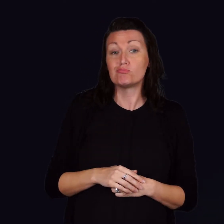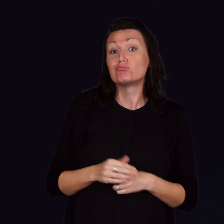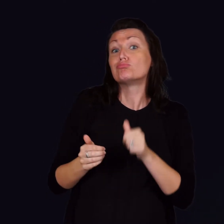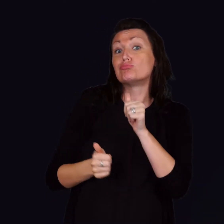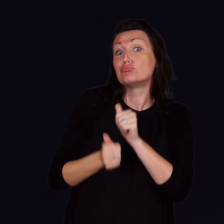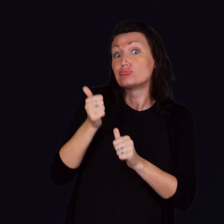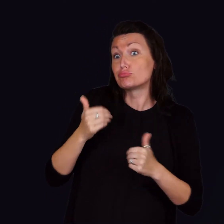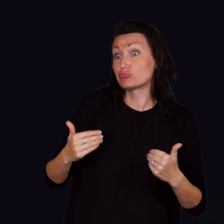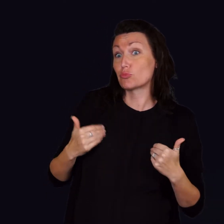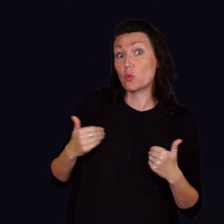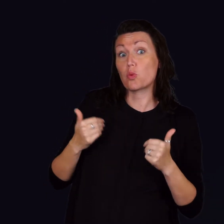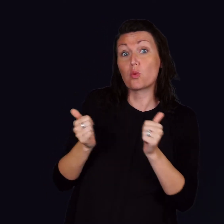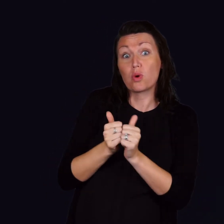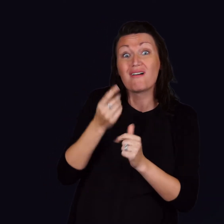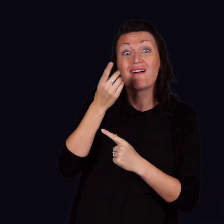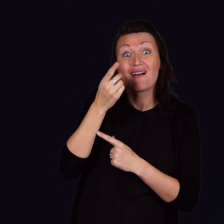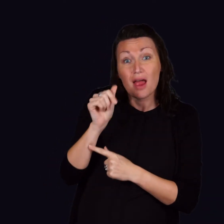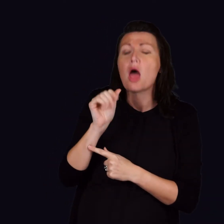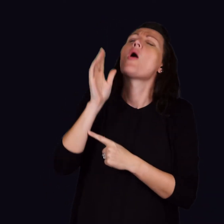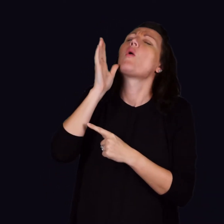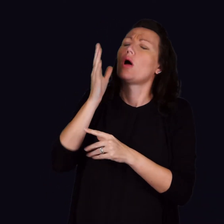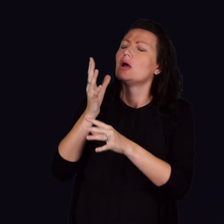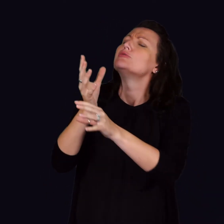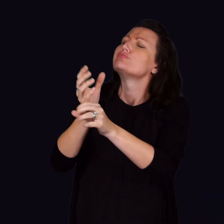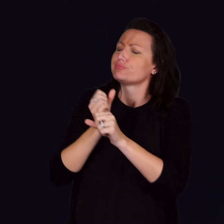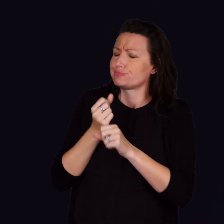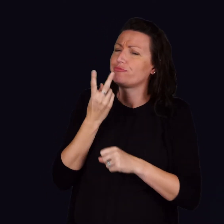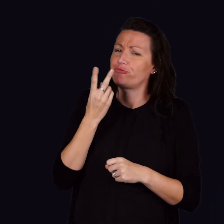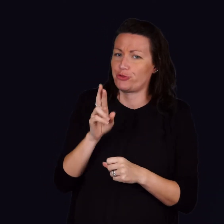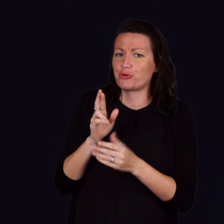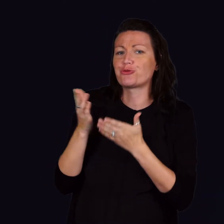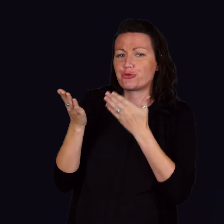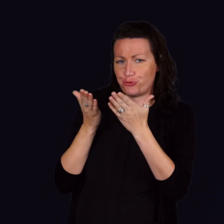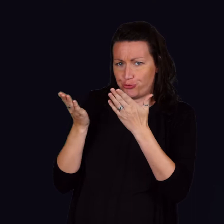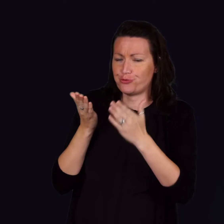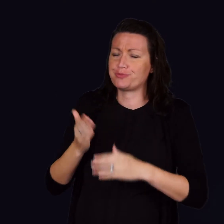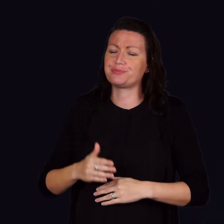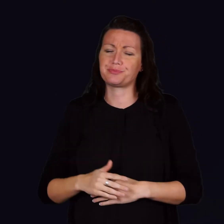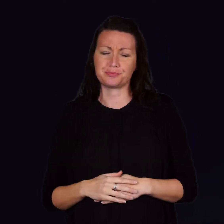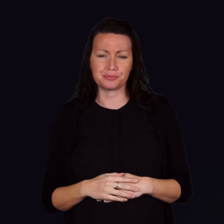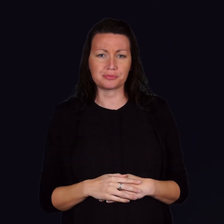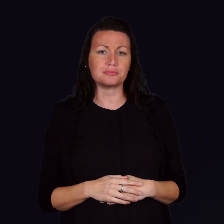Most youth with a disability will receive VR services.